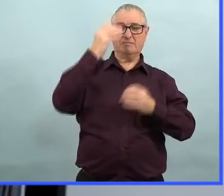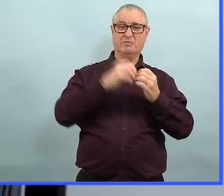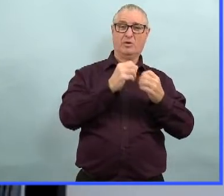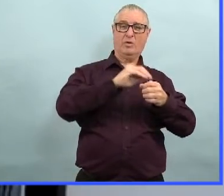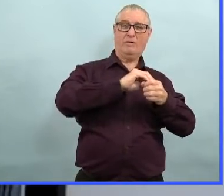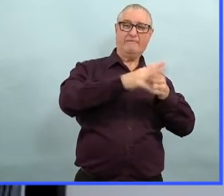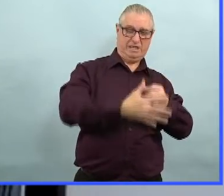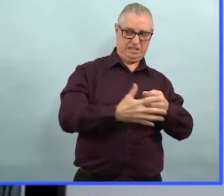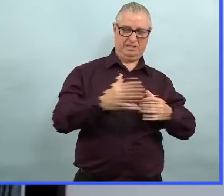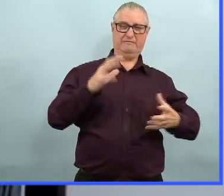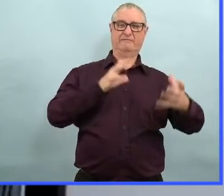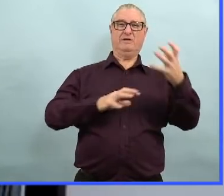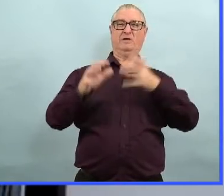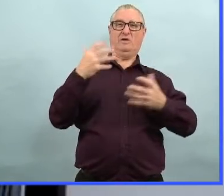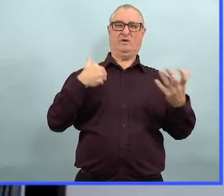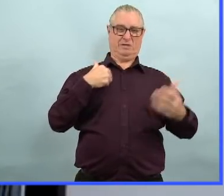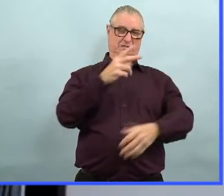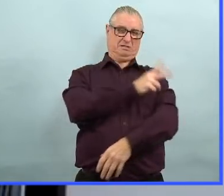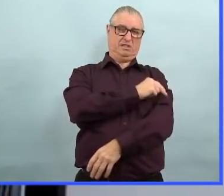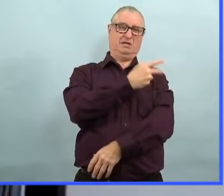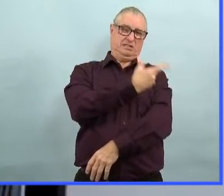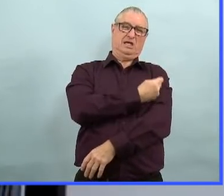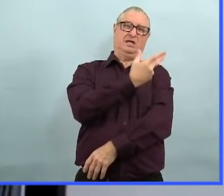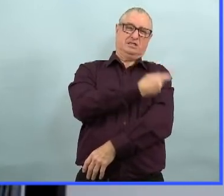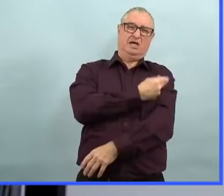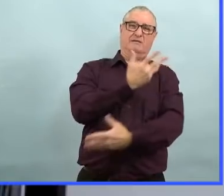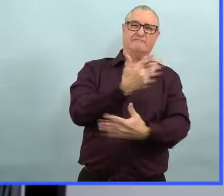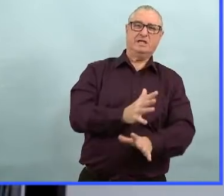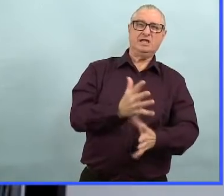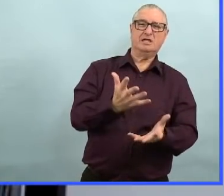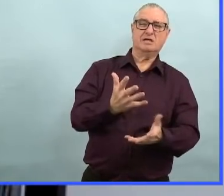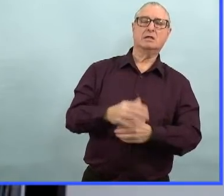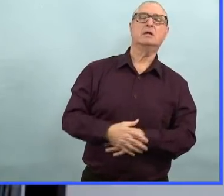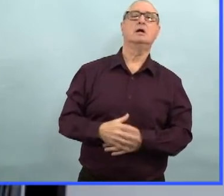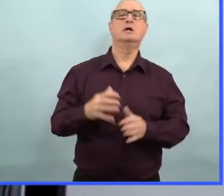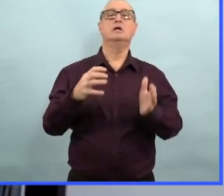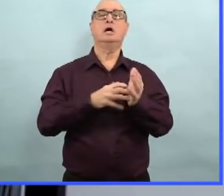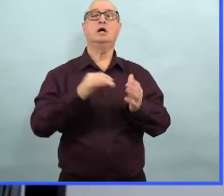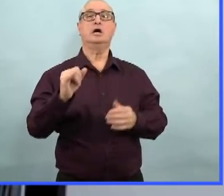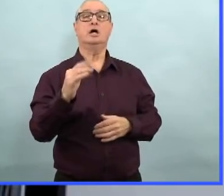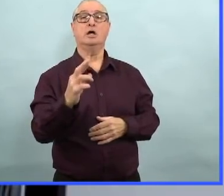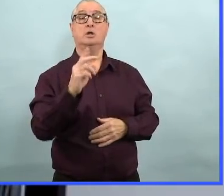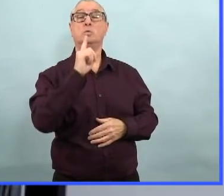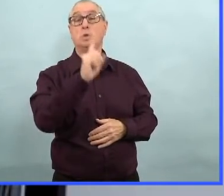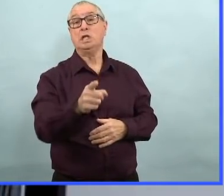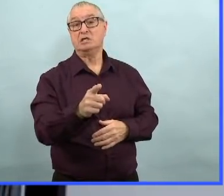yeah i would say it's absolutely confusing um we're definitely seeing that two doses of the